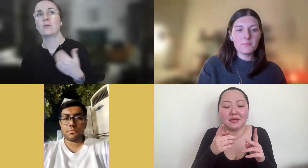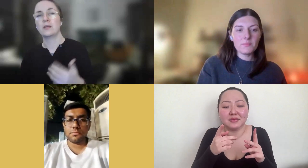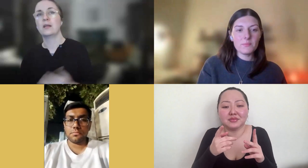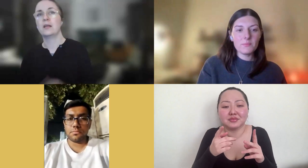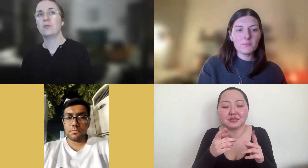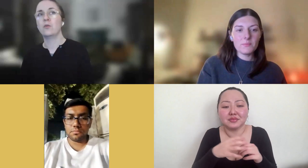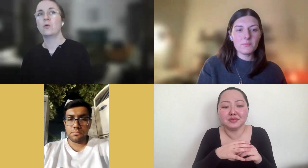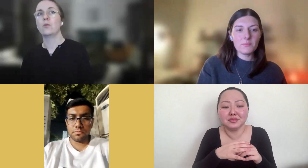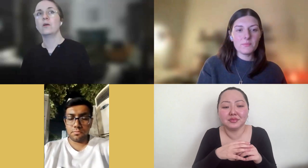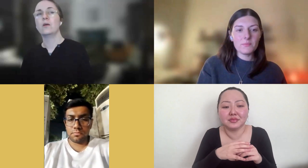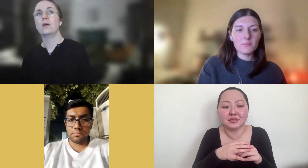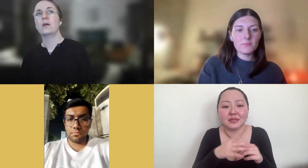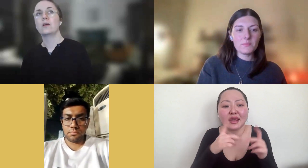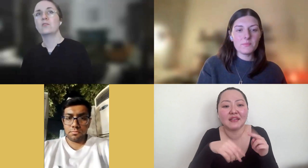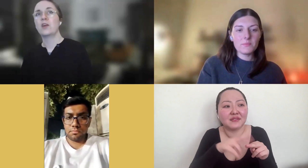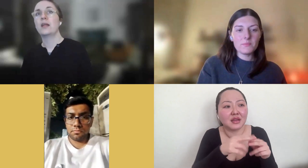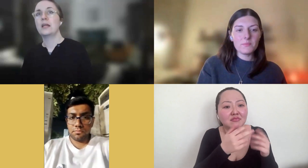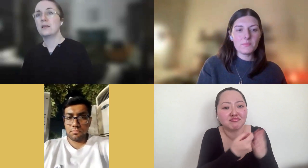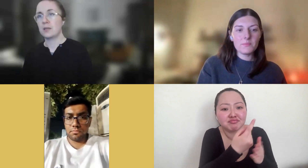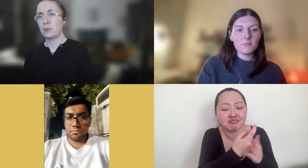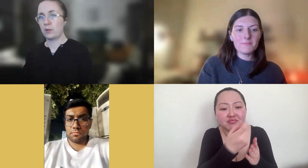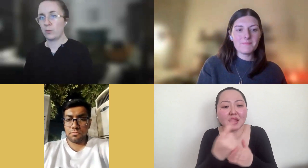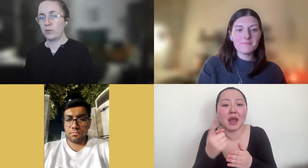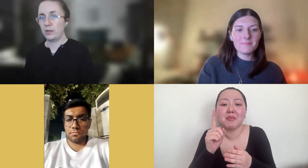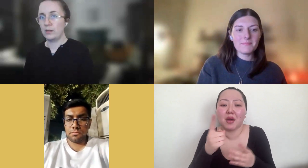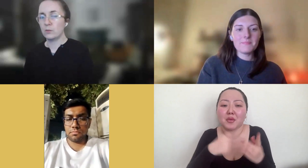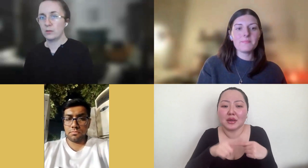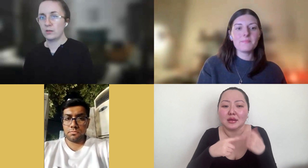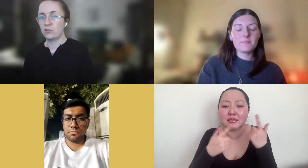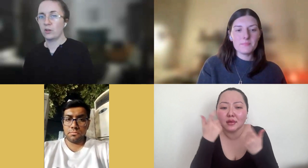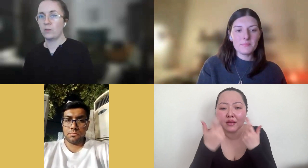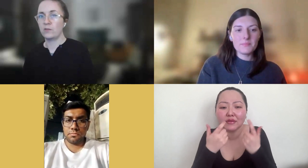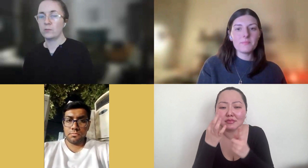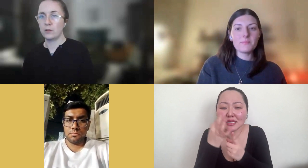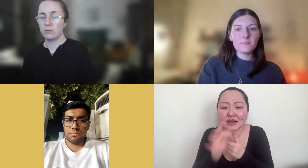looking, particularly for channelling disabled expertise within this show and it has been